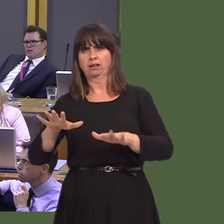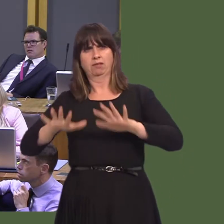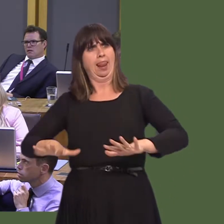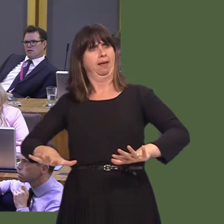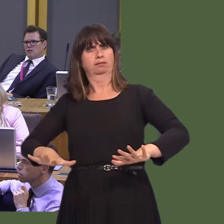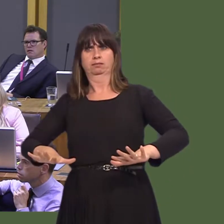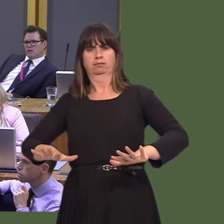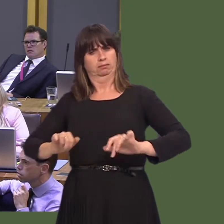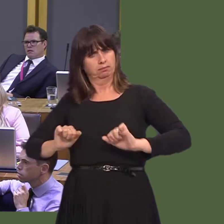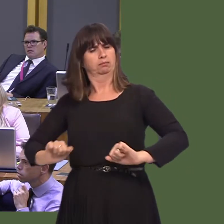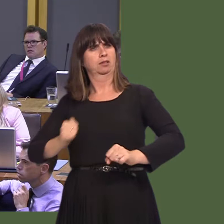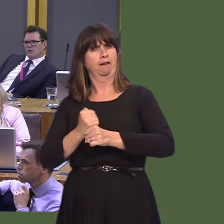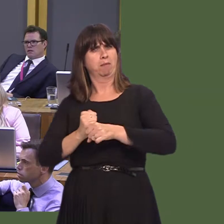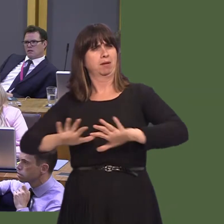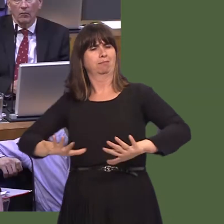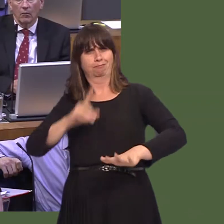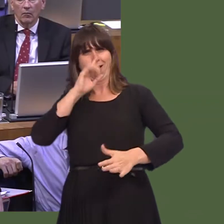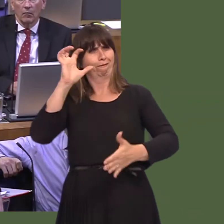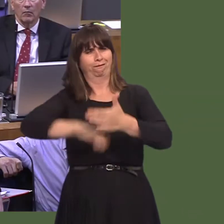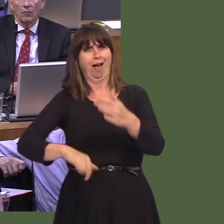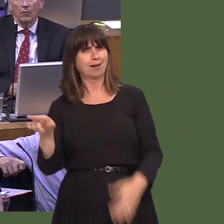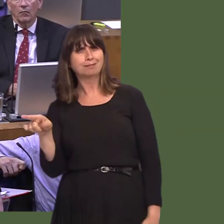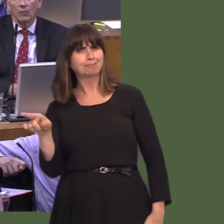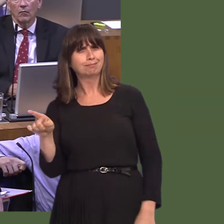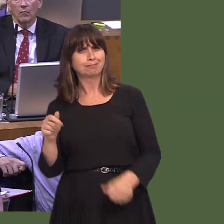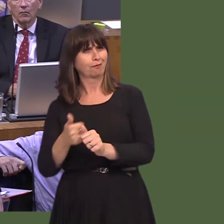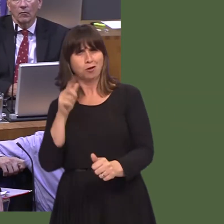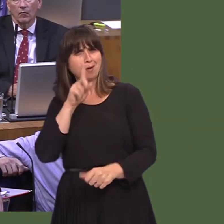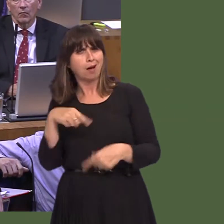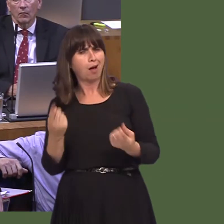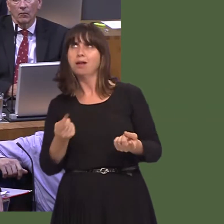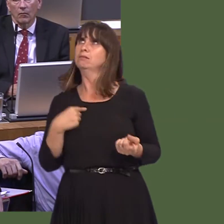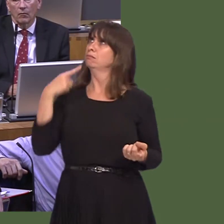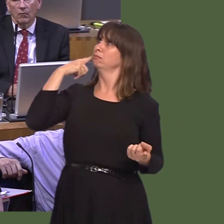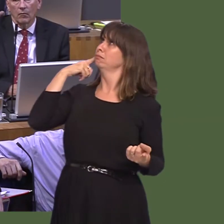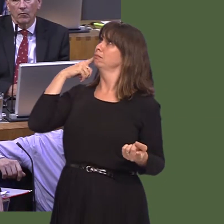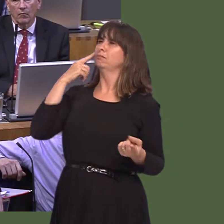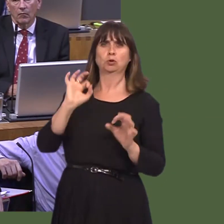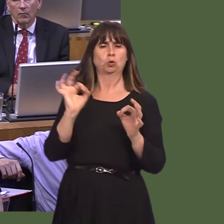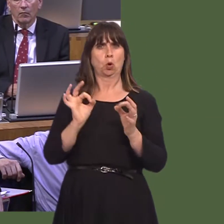they're standing on a piece of land. I can't see any way where that can be enforced in any lawful way.